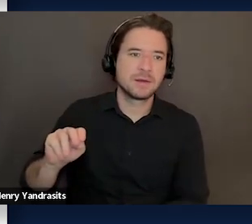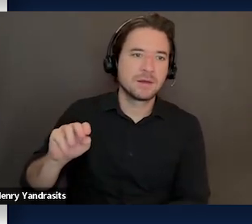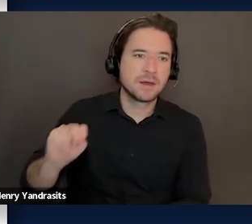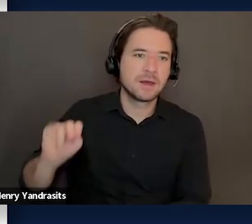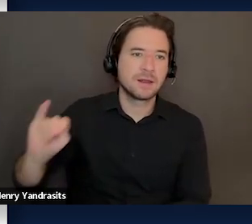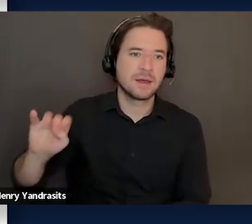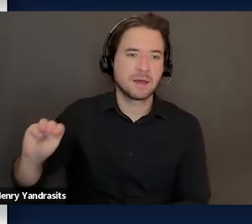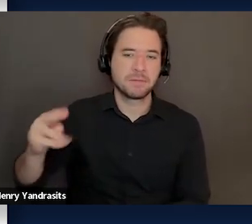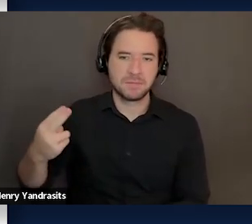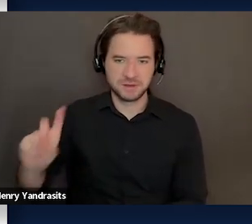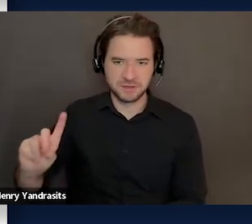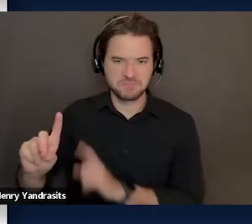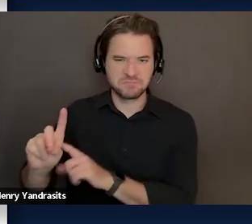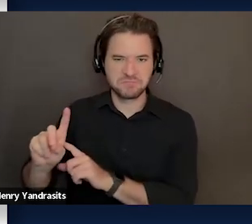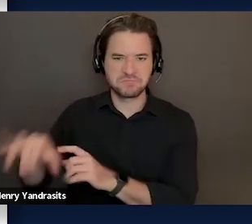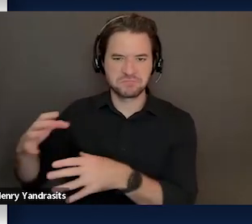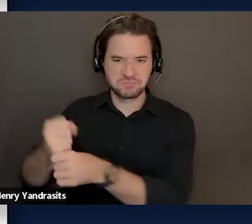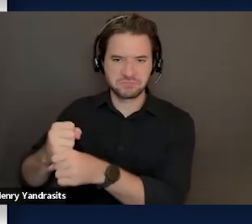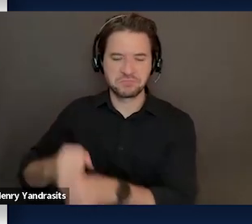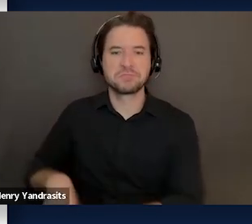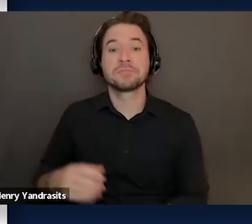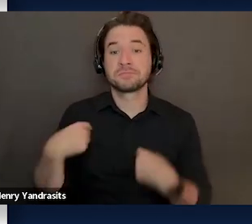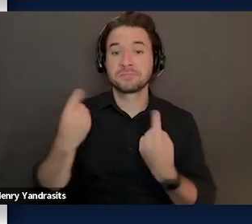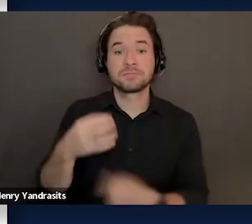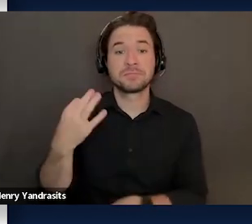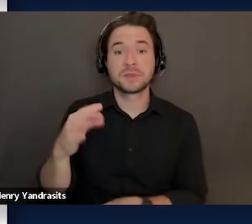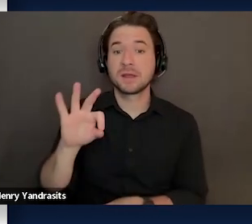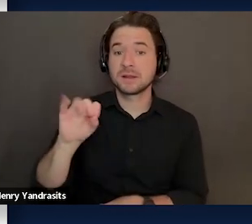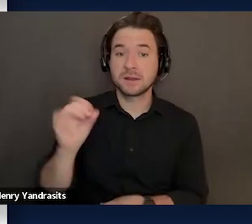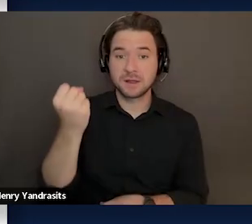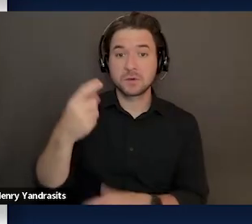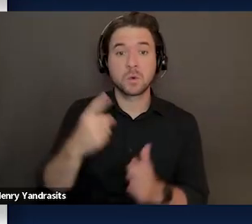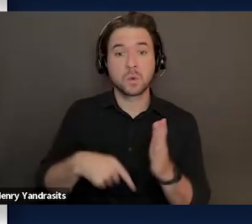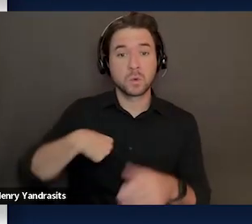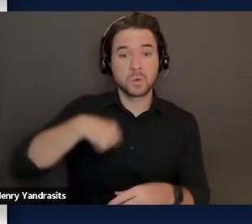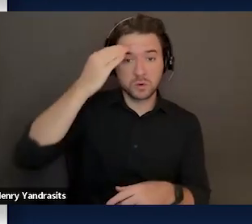So, since the 1990s, what is known, uh, what is known today, or in the recent past.